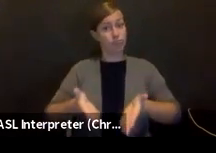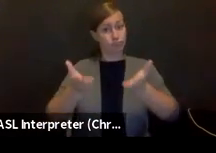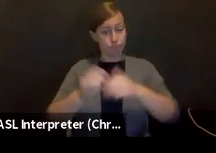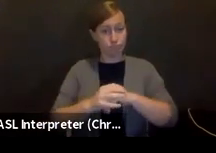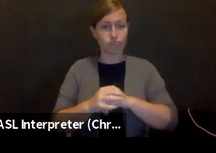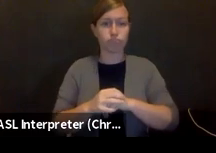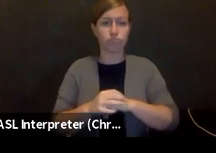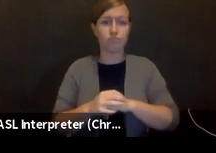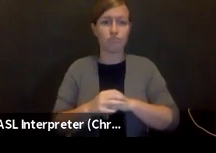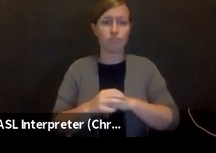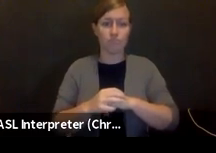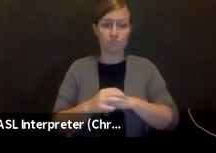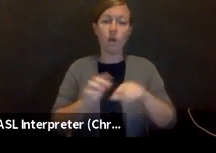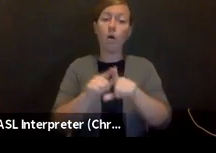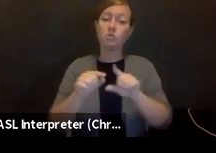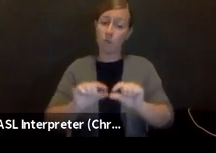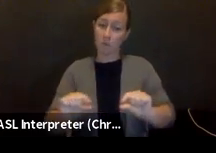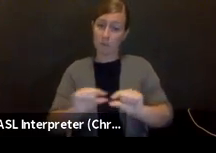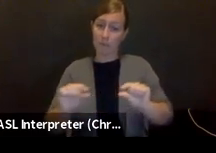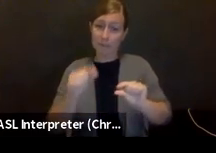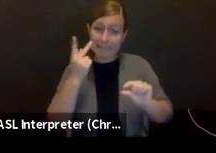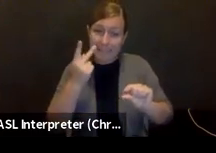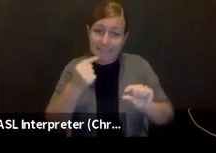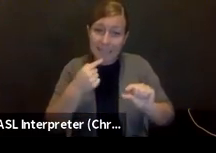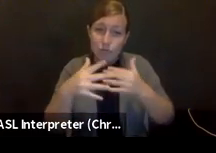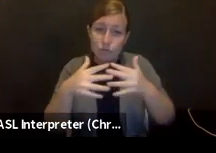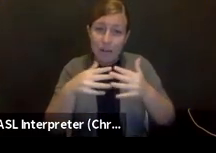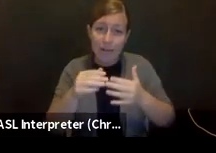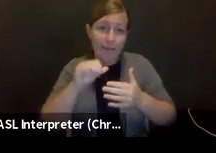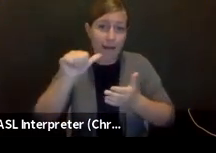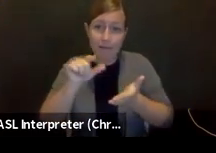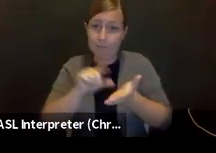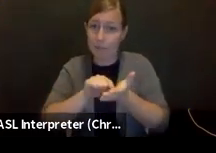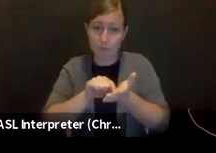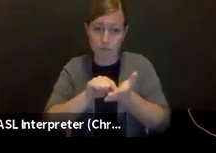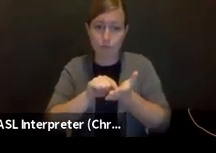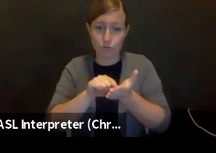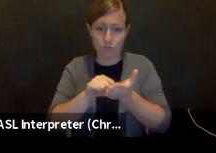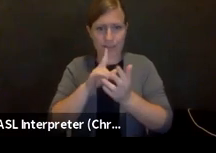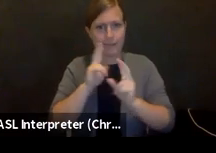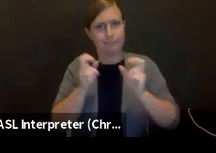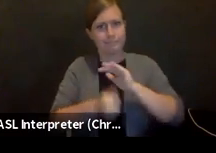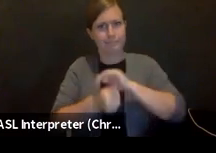ESD 189 - Amy Colburn: It also tells me down here that's unpublished so just it's nice to be able to kind of see what's going on here.